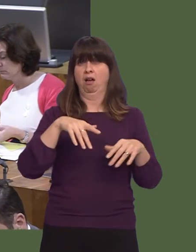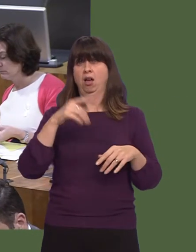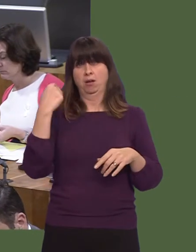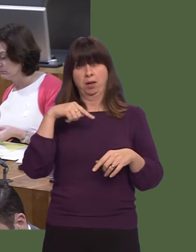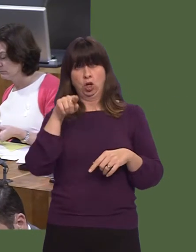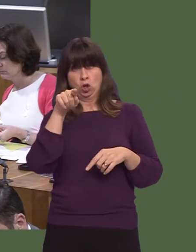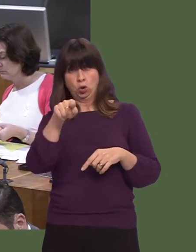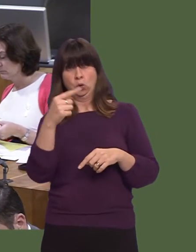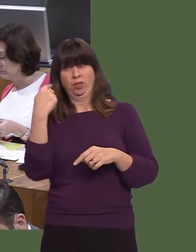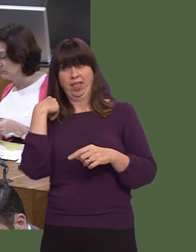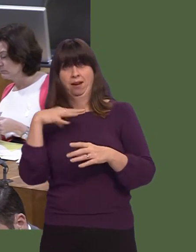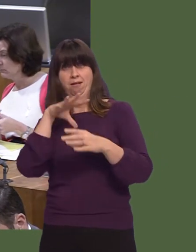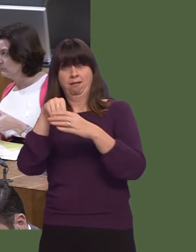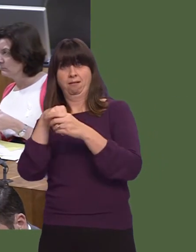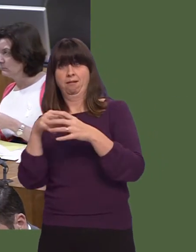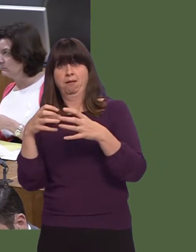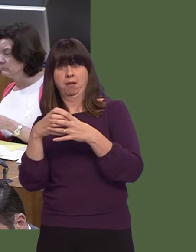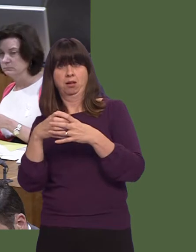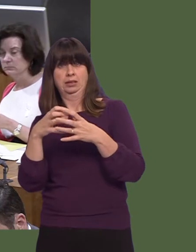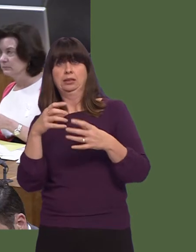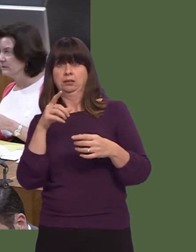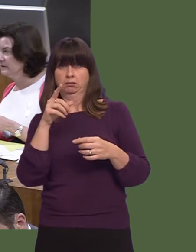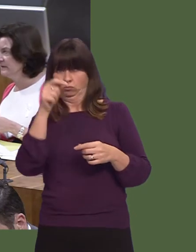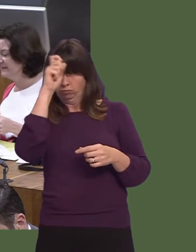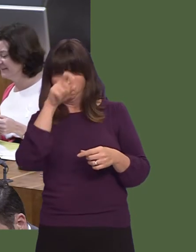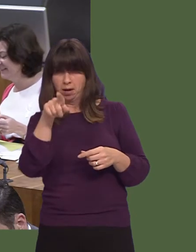what is appropriate regulation and then, of courseó[Interruption.] He was in a different